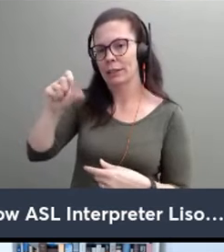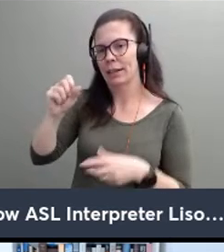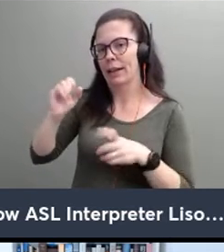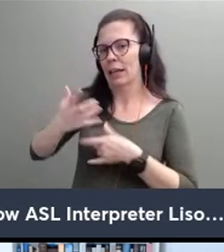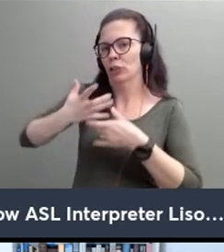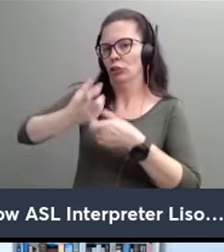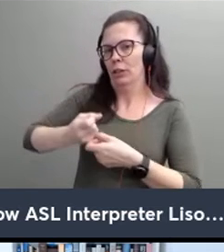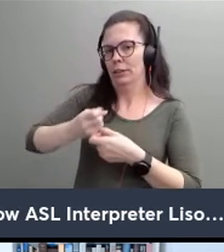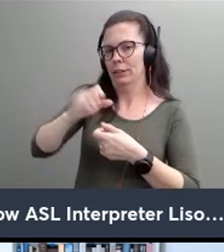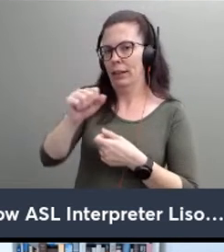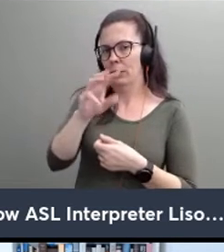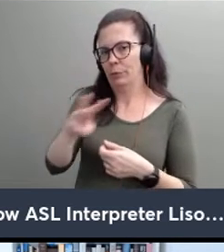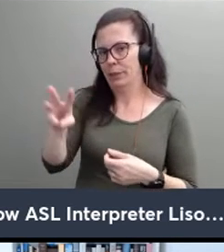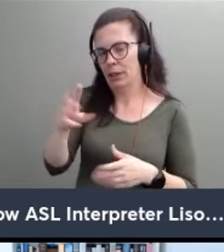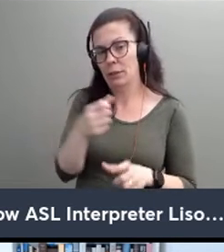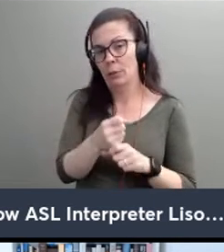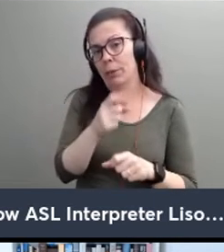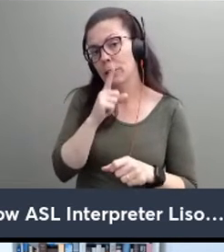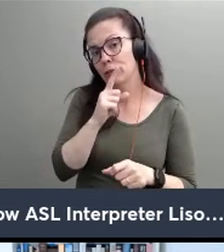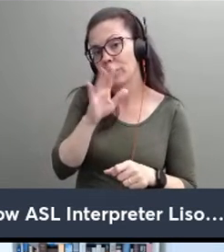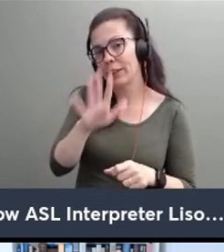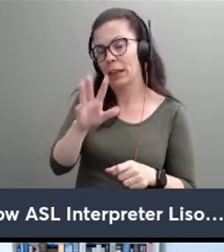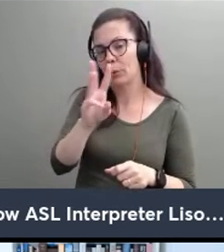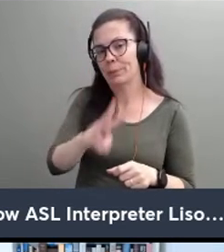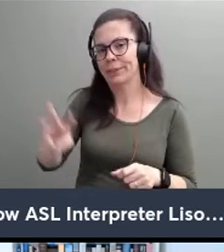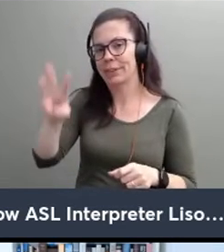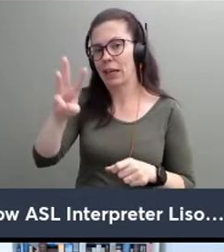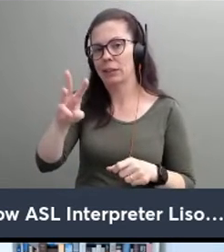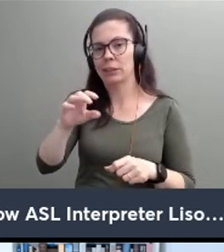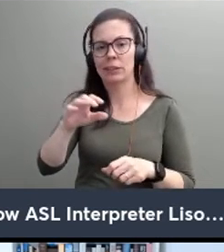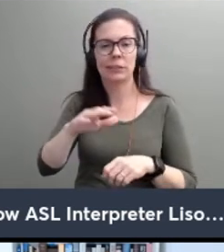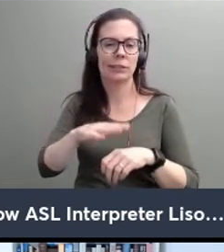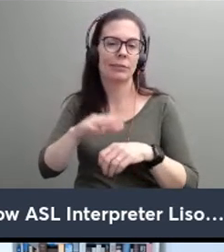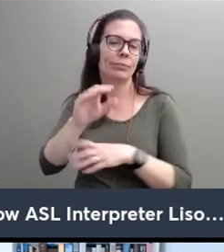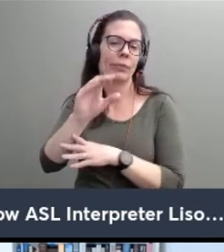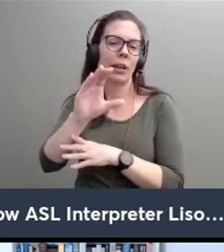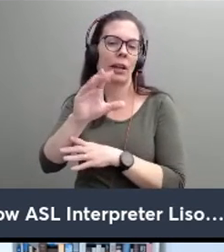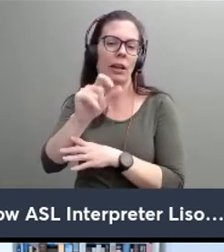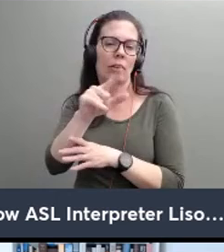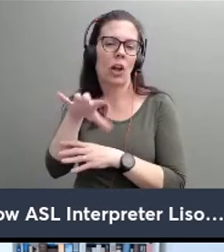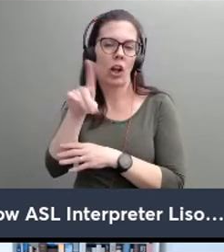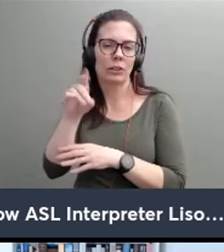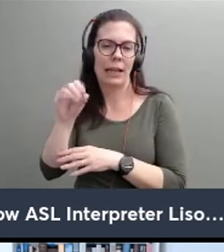So you have to make sure that the site is called out. And for that, you need to, again,